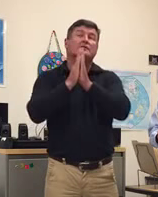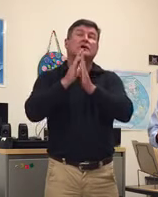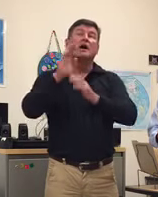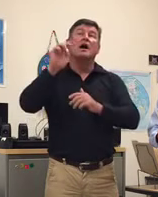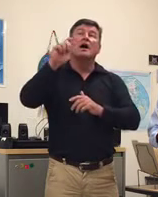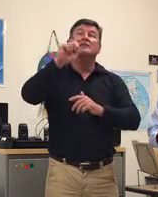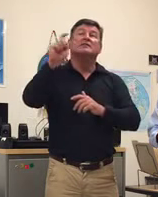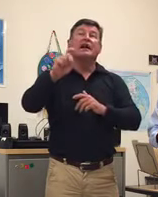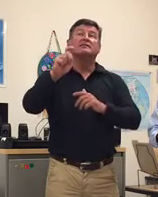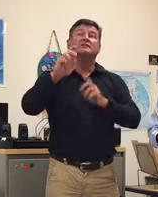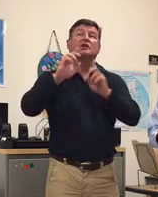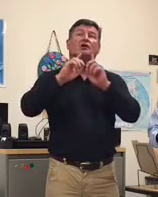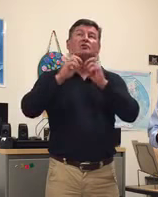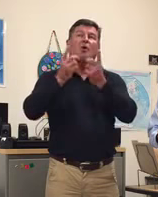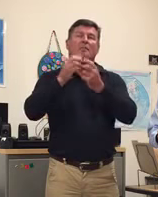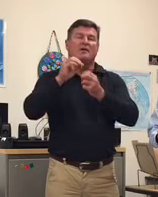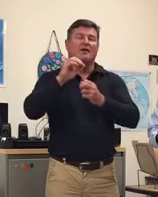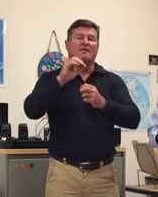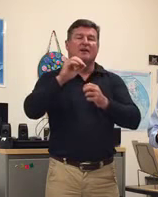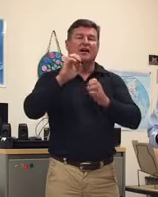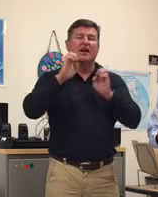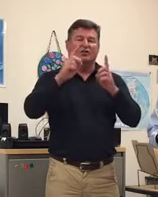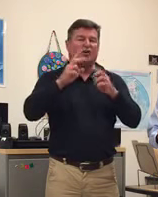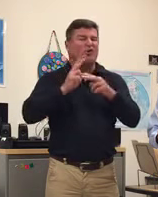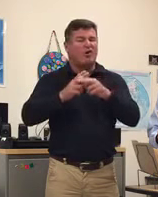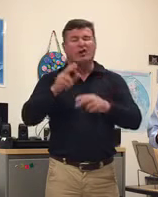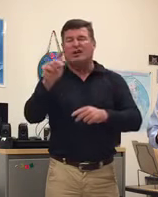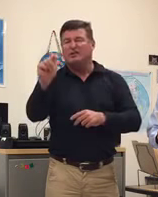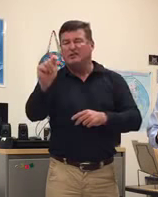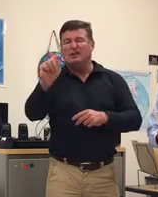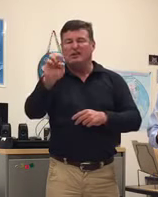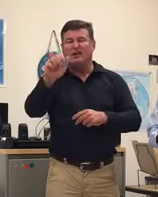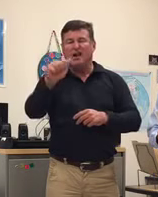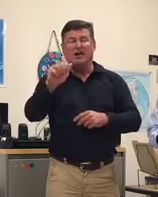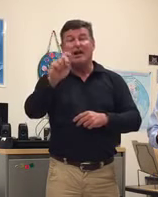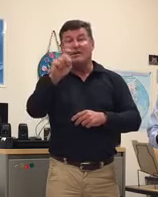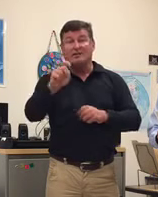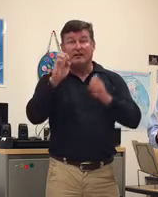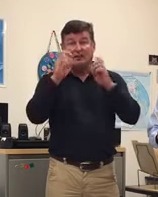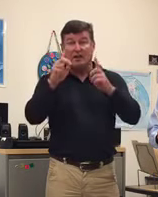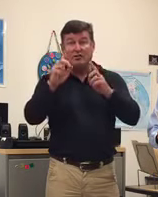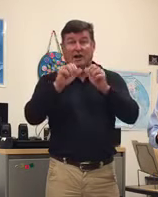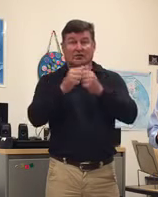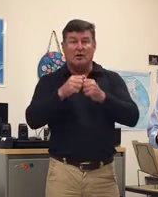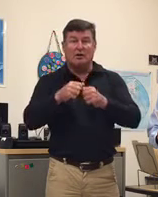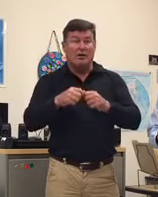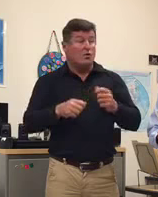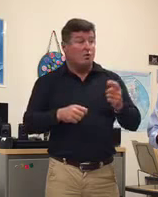to ask our state department of education, known as the Texas Education Agency, or TEA,